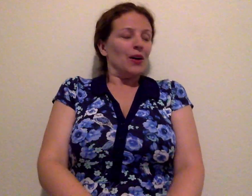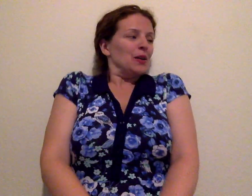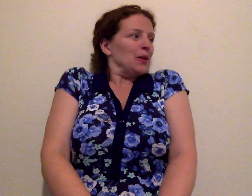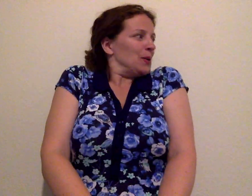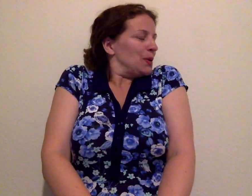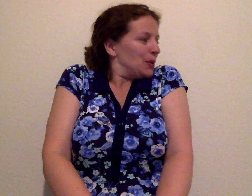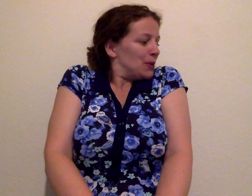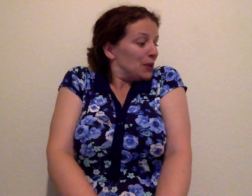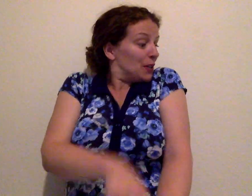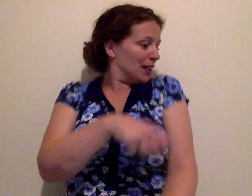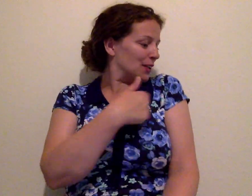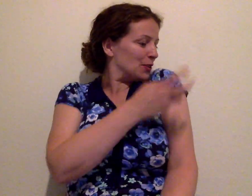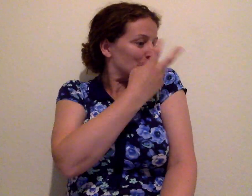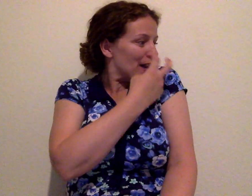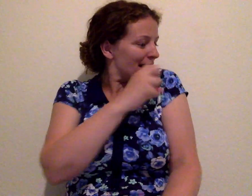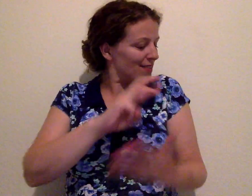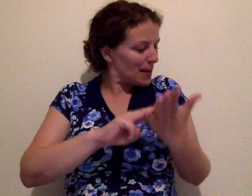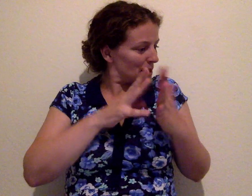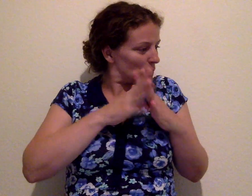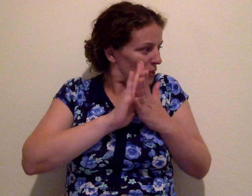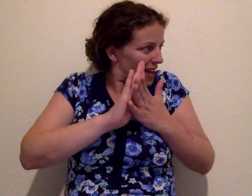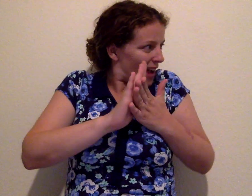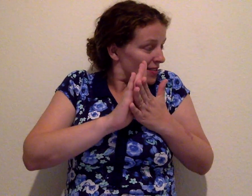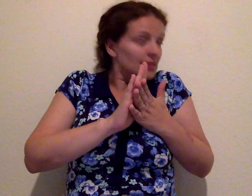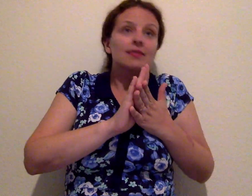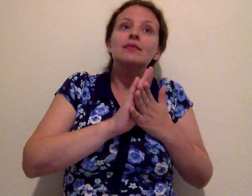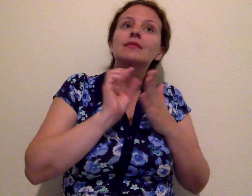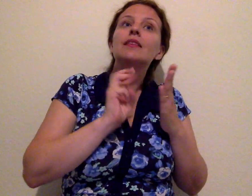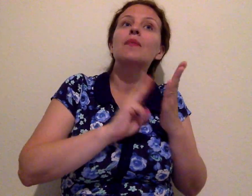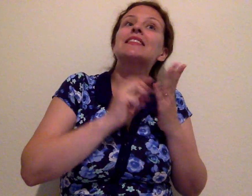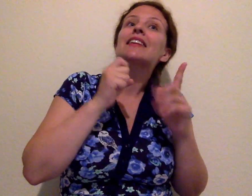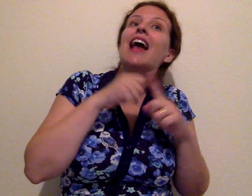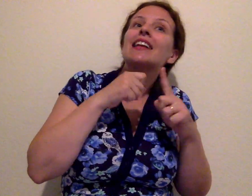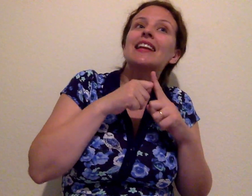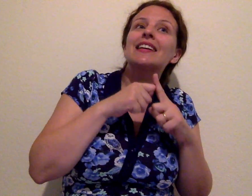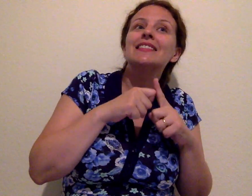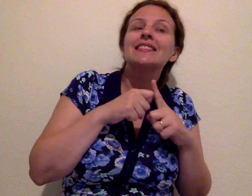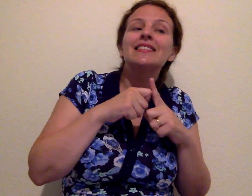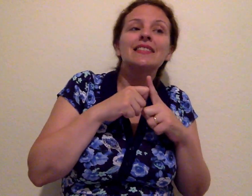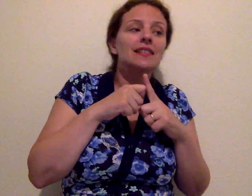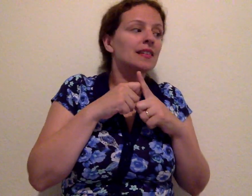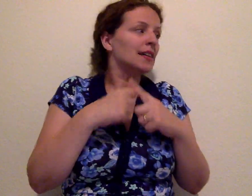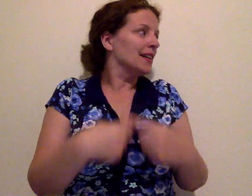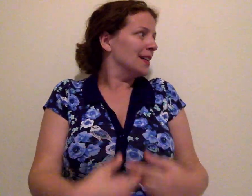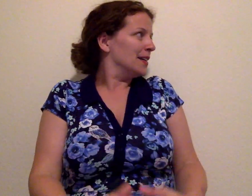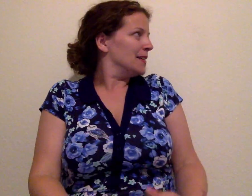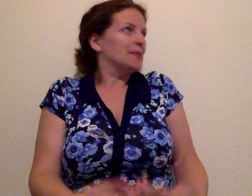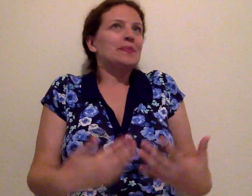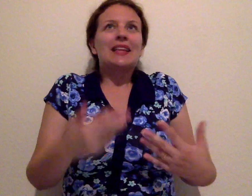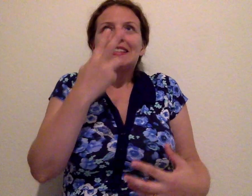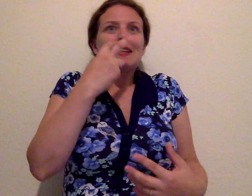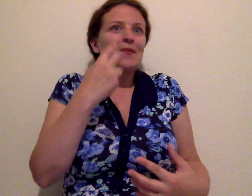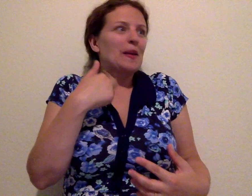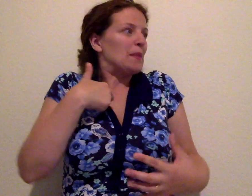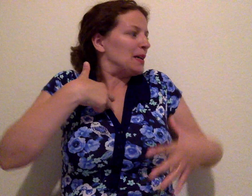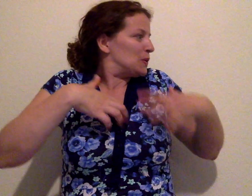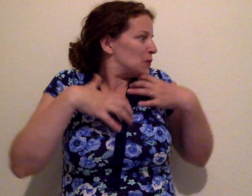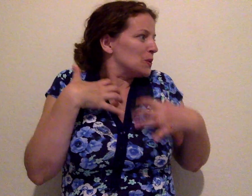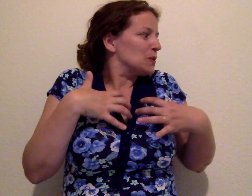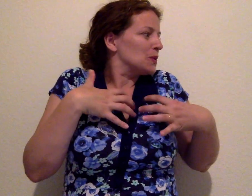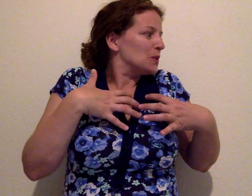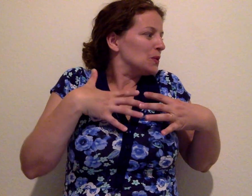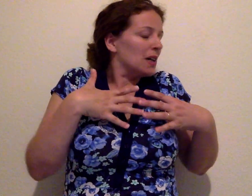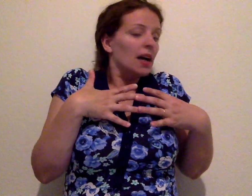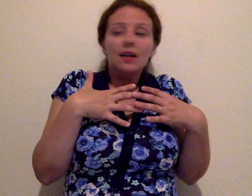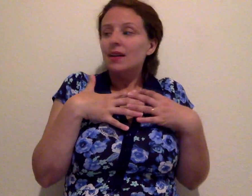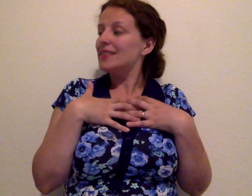"Oh good evening Miss Woodhouse, Mr Knightley. I am so excited about this evening!"